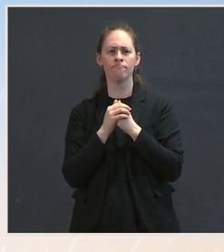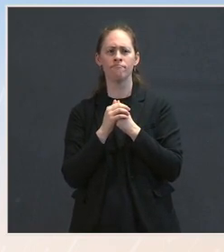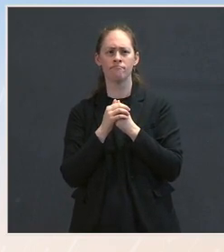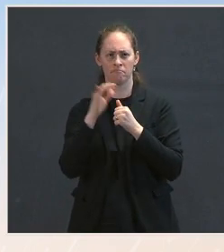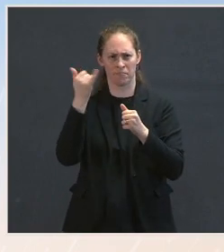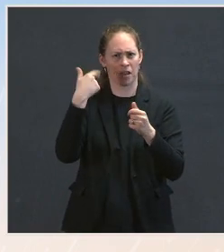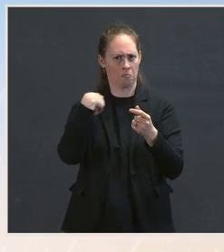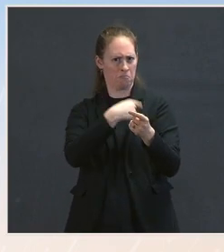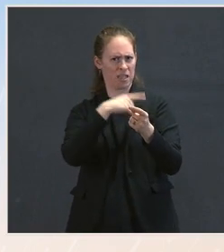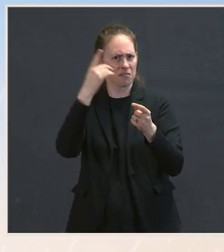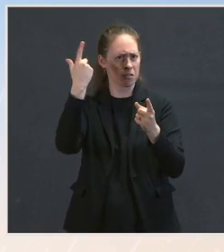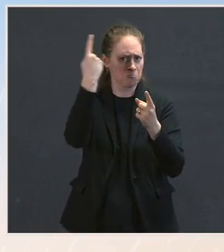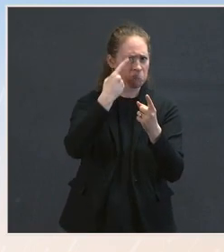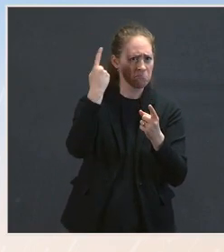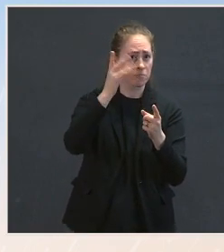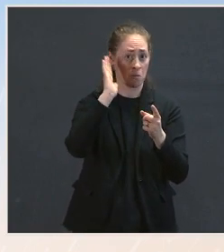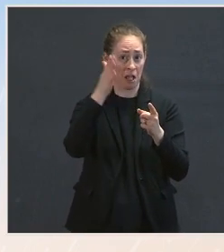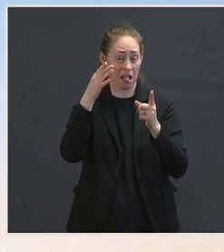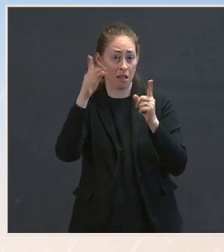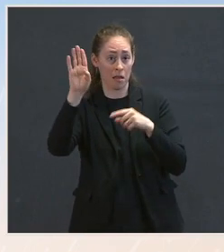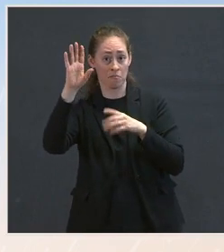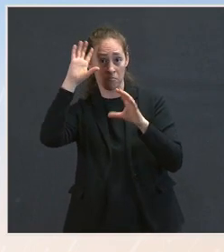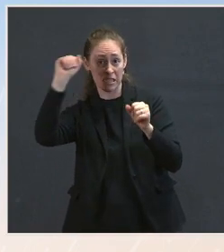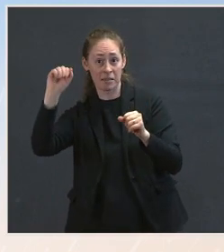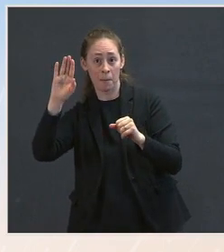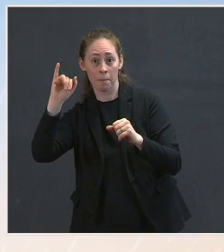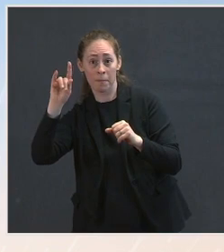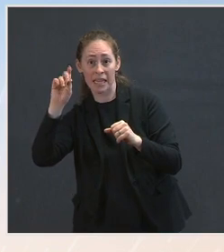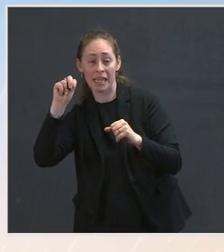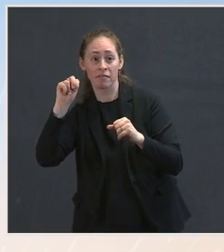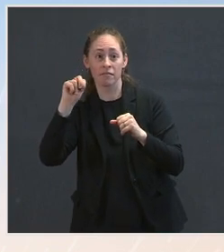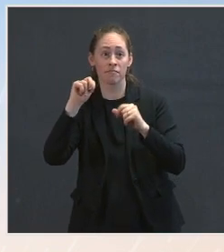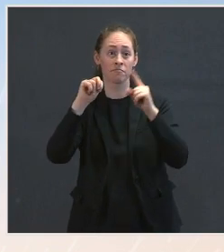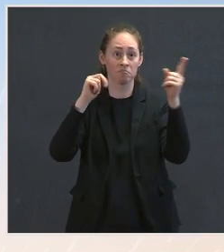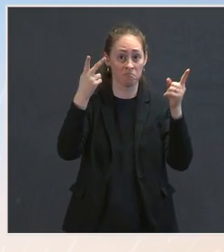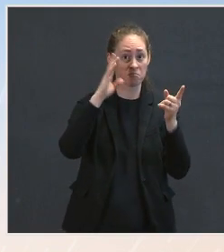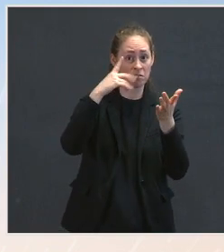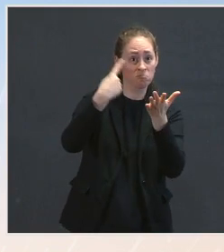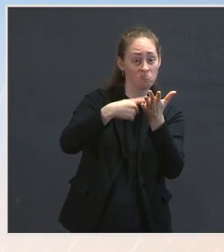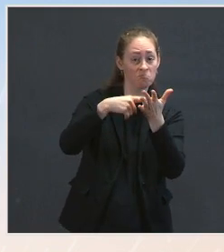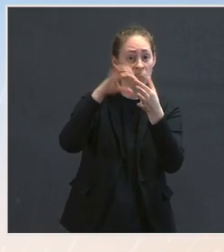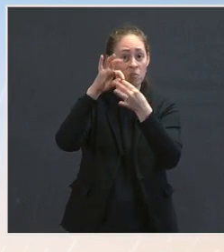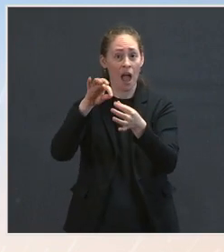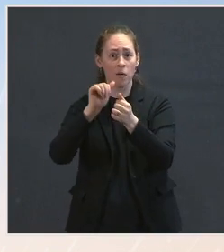anytime soon on potential border reopenings? And what would the parameters for that look like?